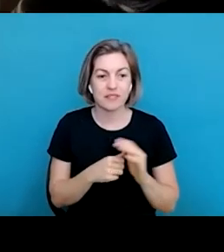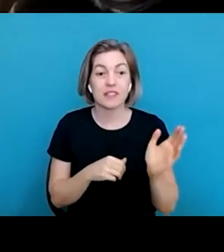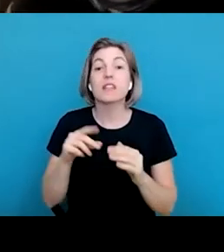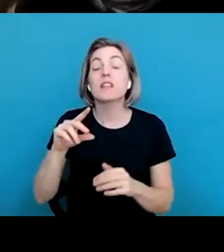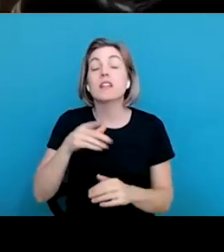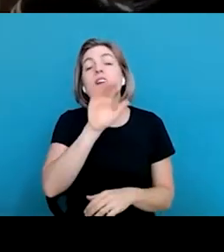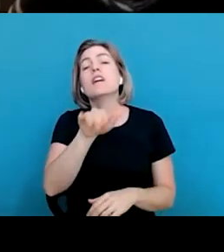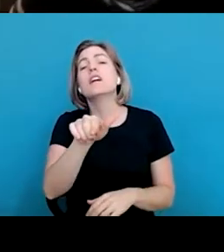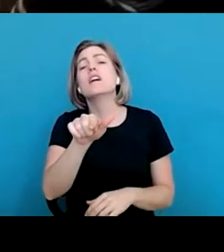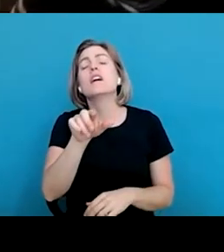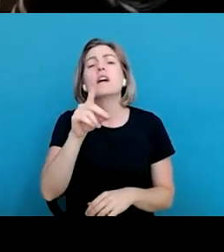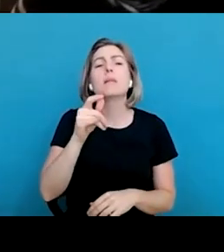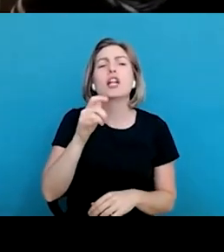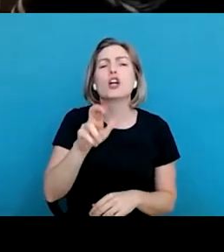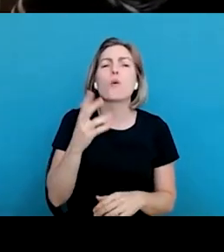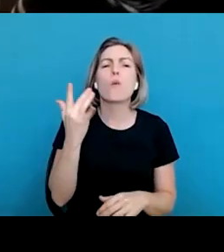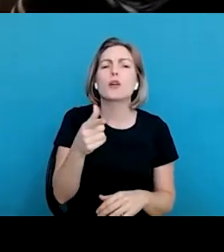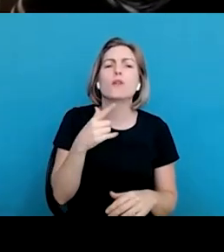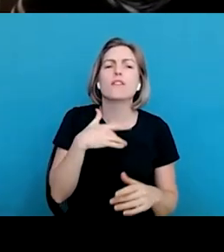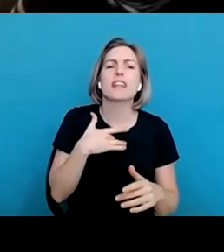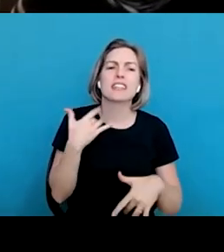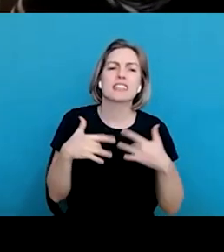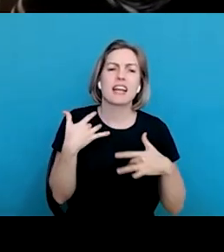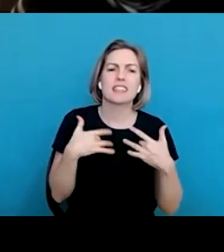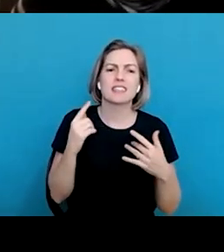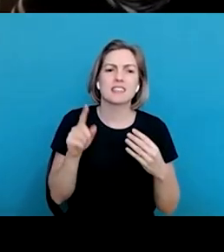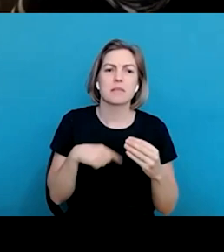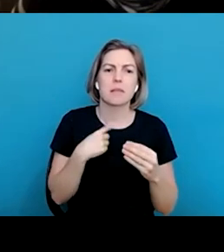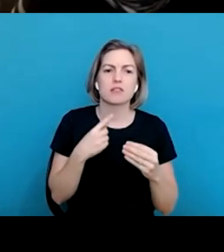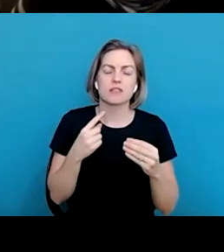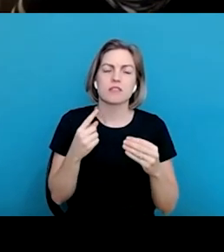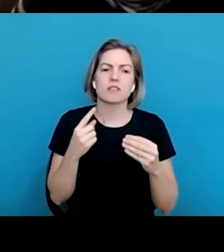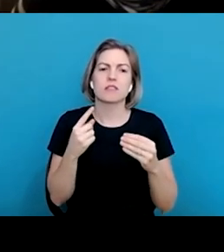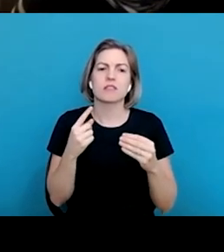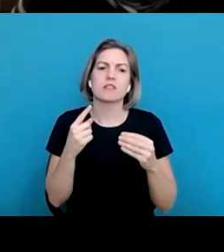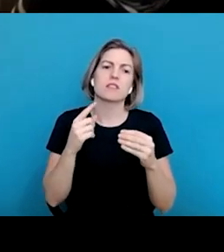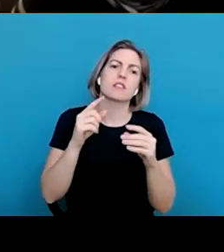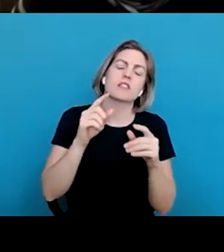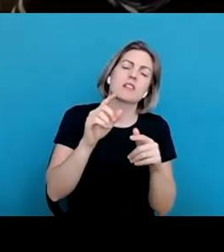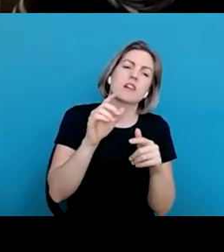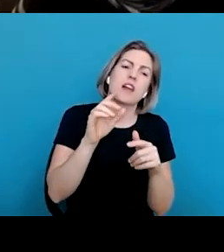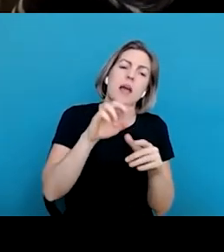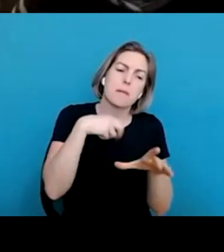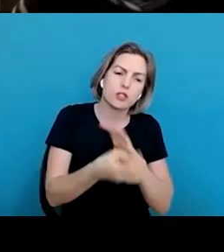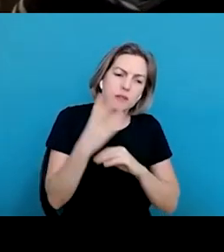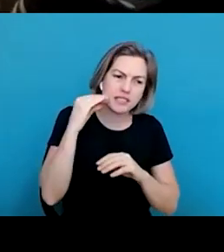What excites you about the places and ways immersive can solve barriers that exist today? I have to complain.